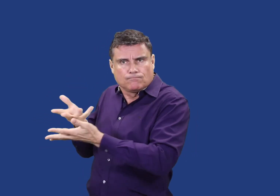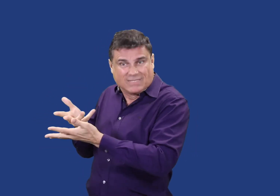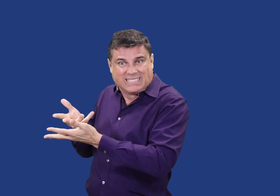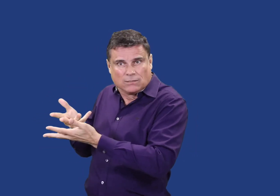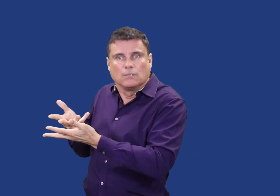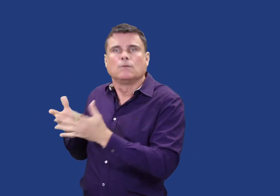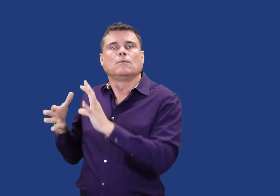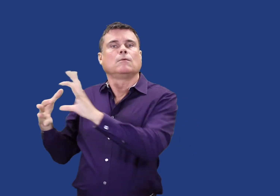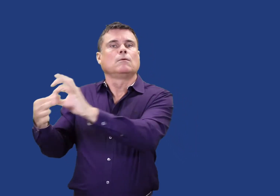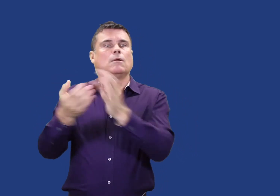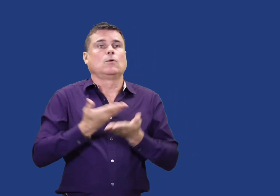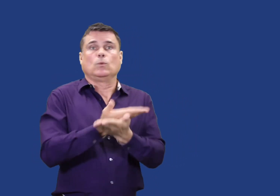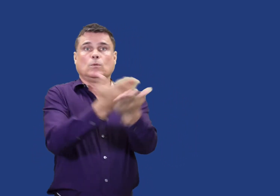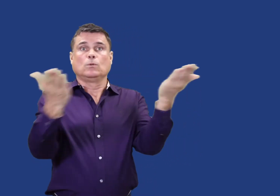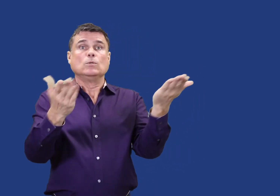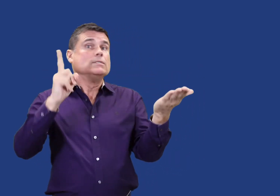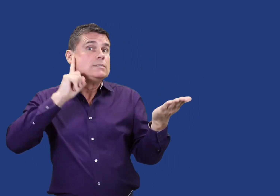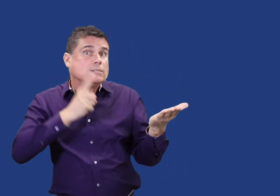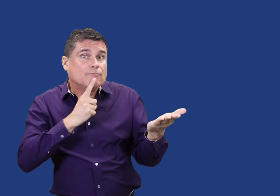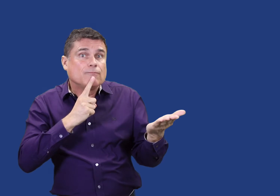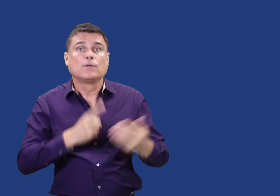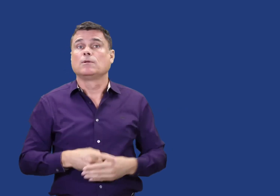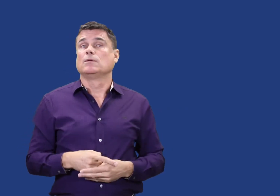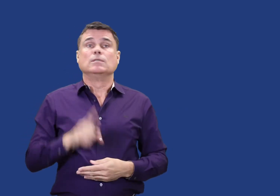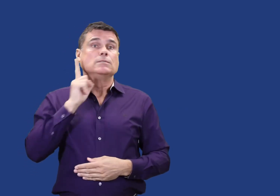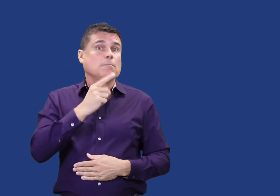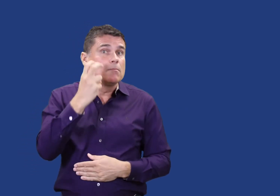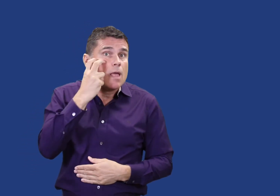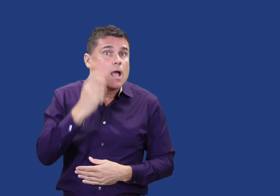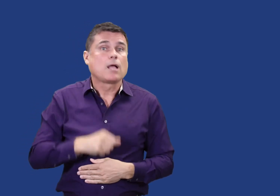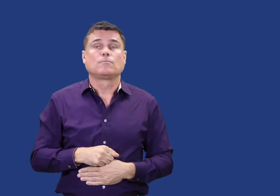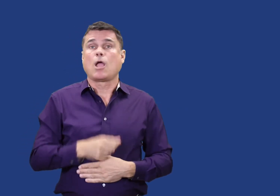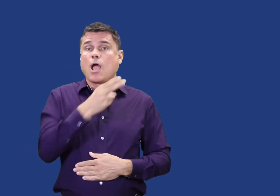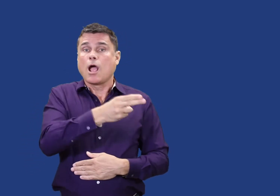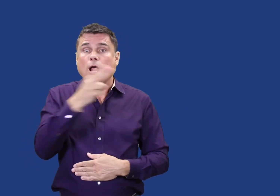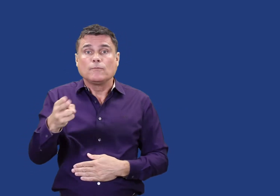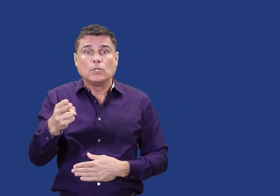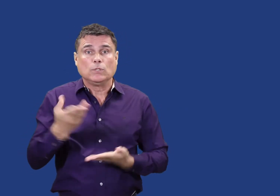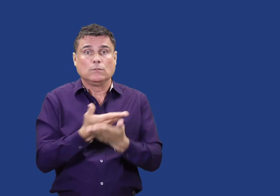INTEREST WITH DEAF, DEAF-BLIND AND HARD OF HEARING COMMUNITIES